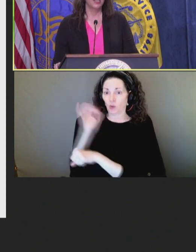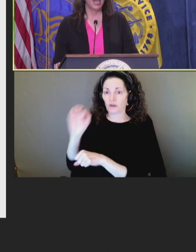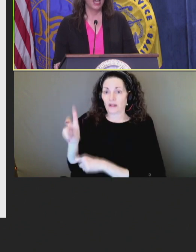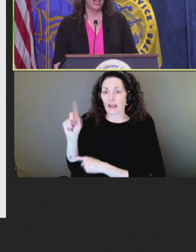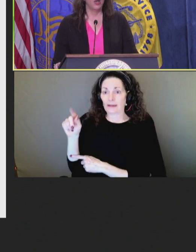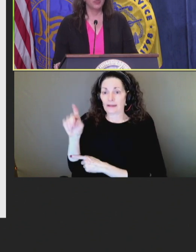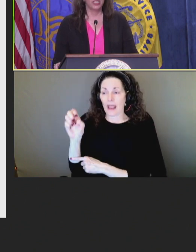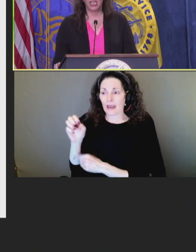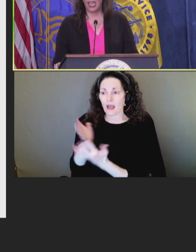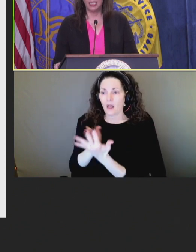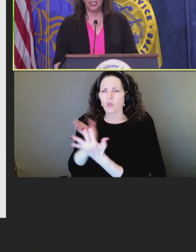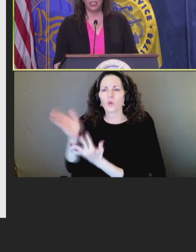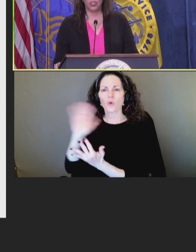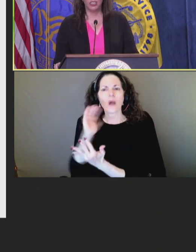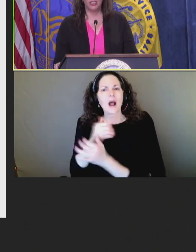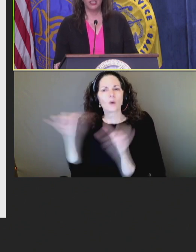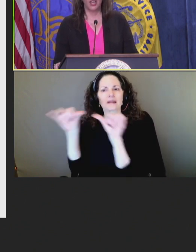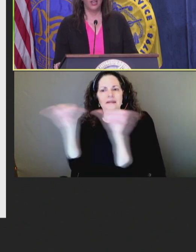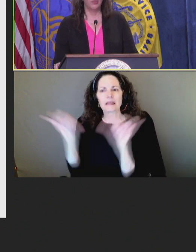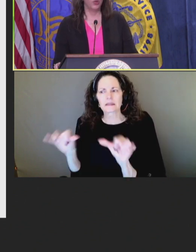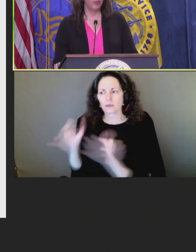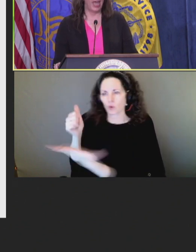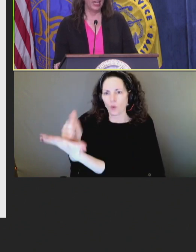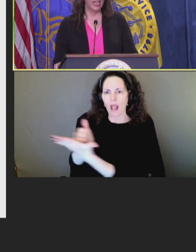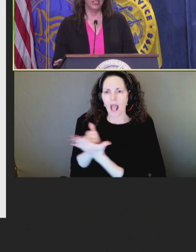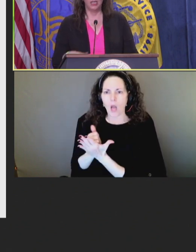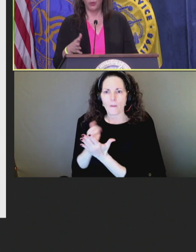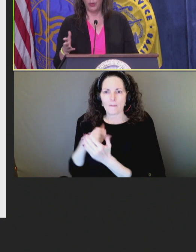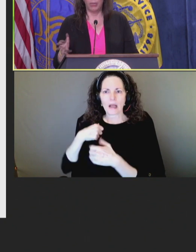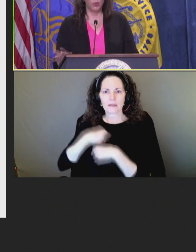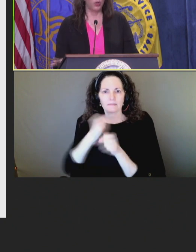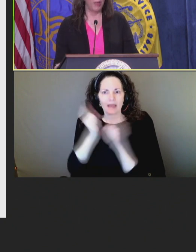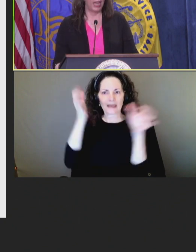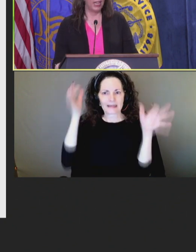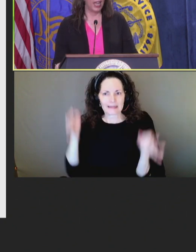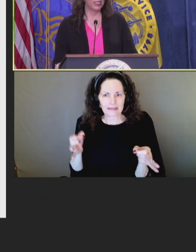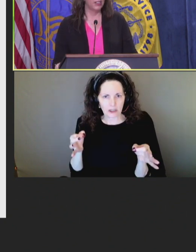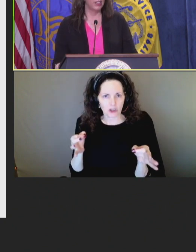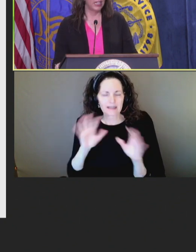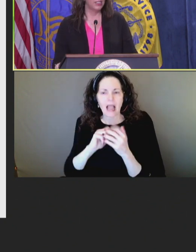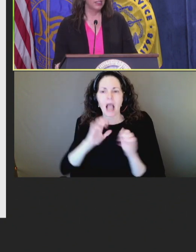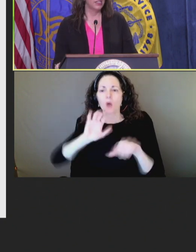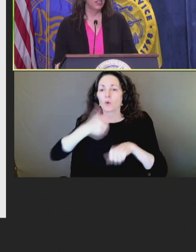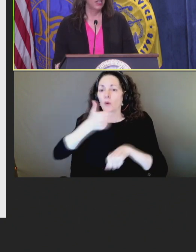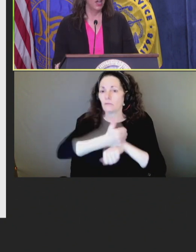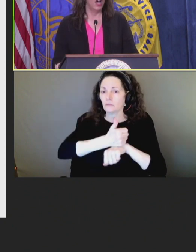that helps us guide decisions programmatic -- and implement programmatic activities.